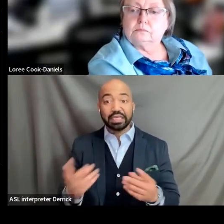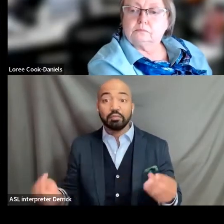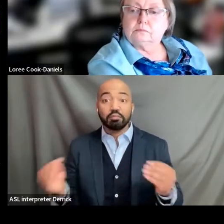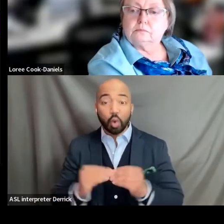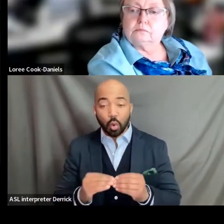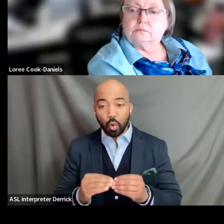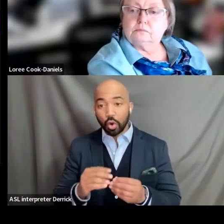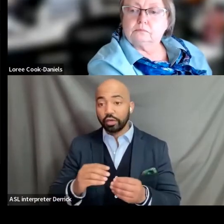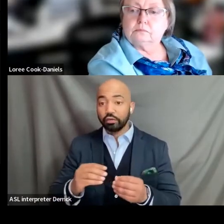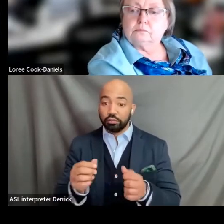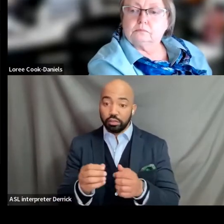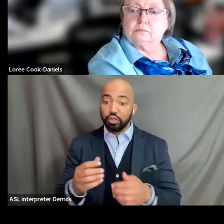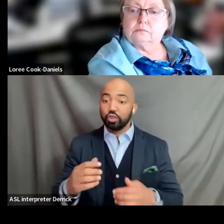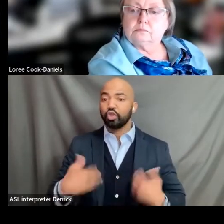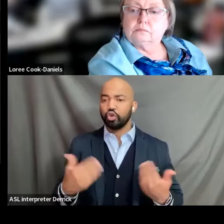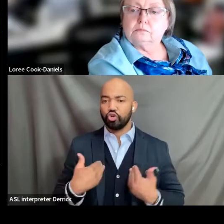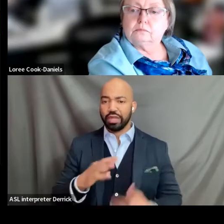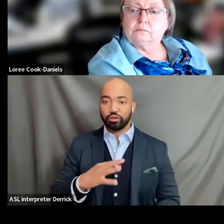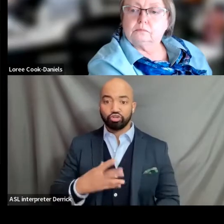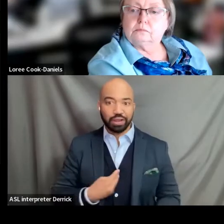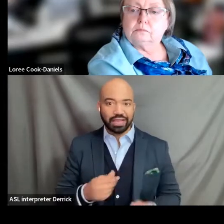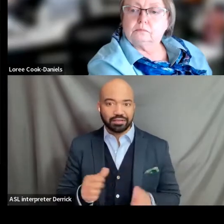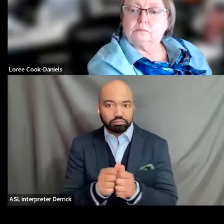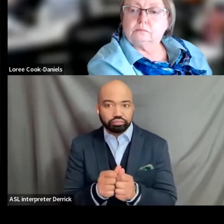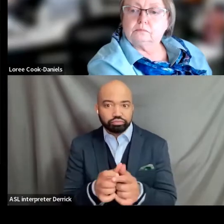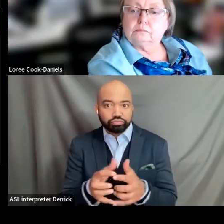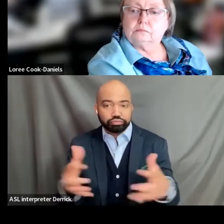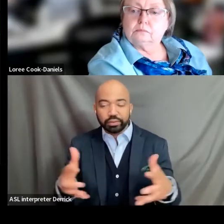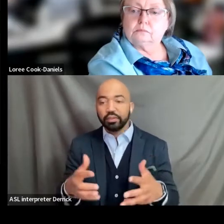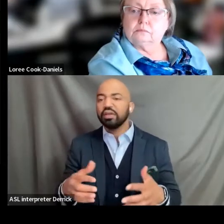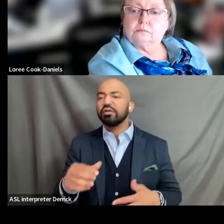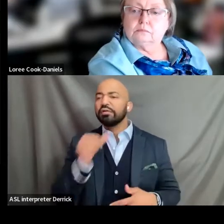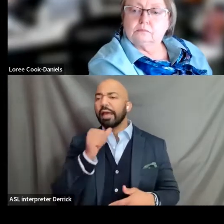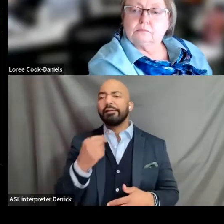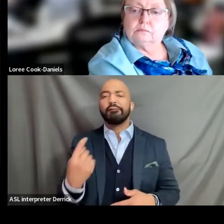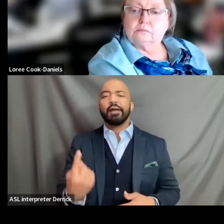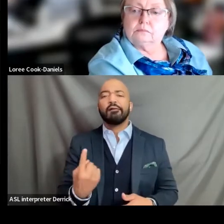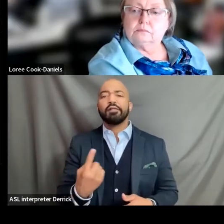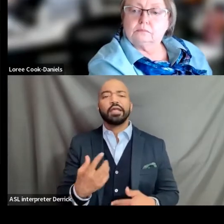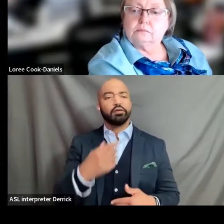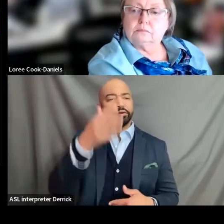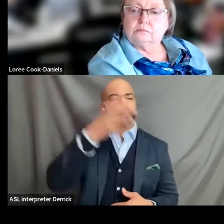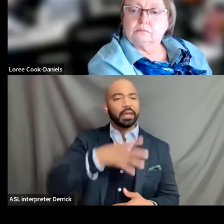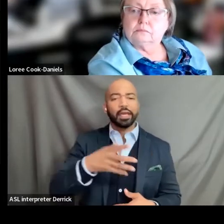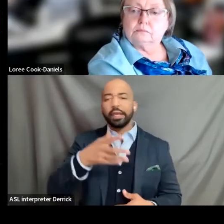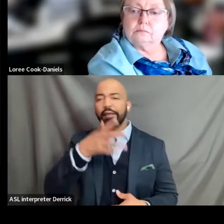or the youth that are identifying in ways other than in a binary way of male or female.